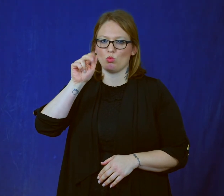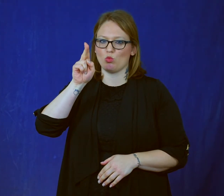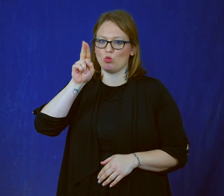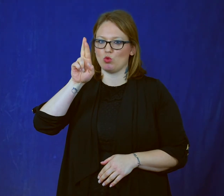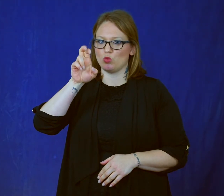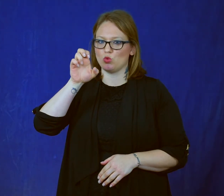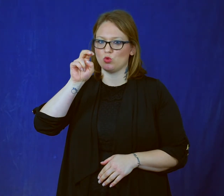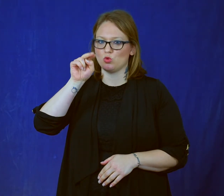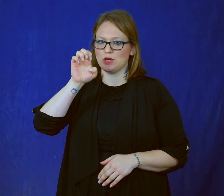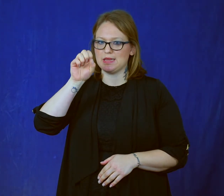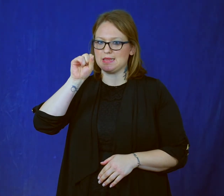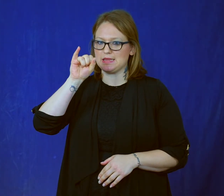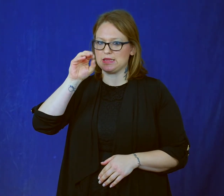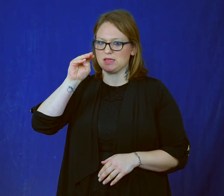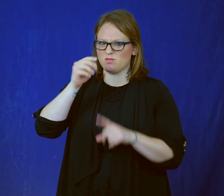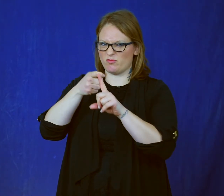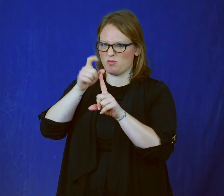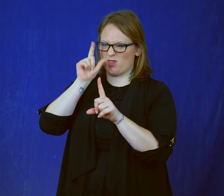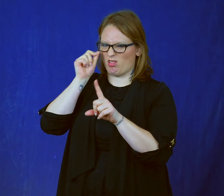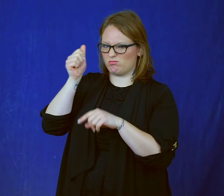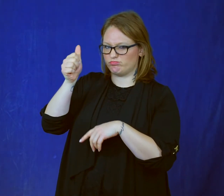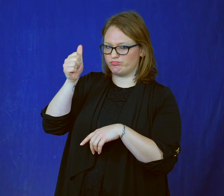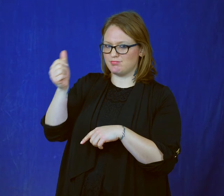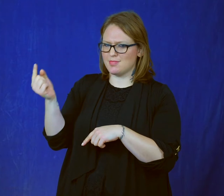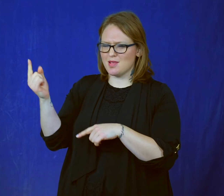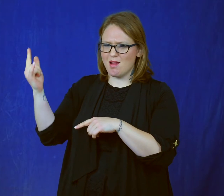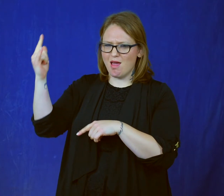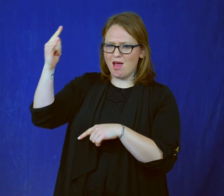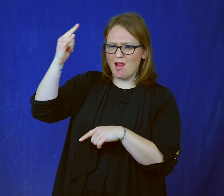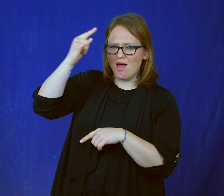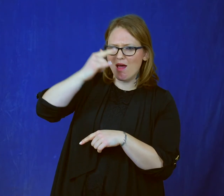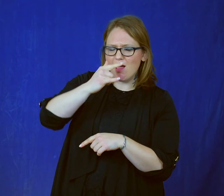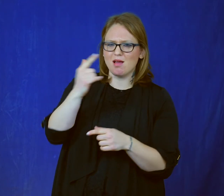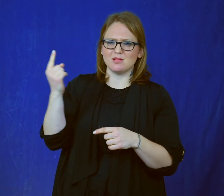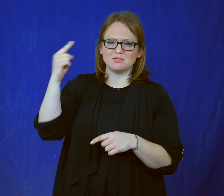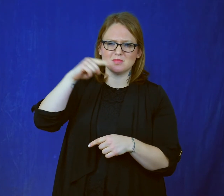We flew Dr. Laurene Simms to train our teachers and Deaf Mentors